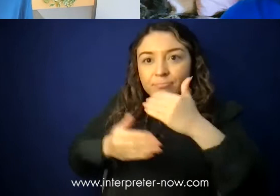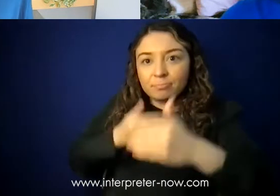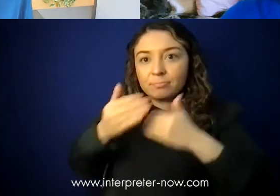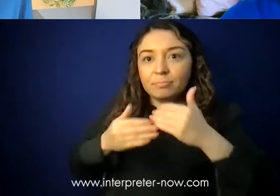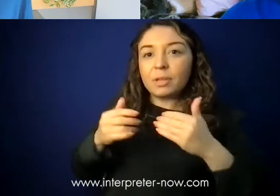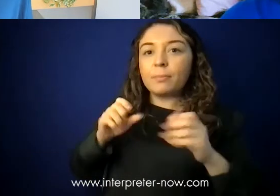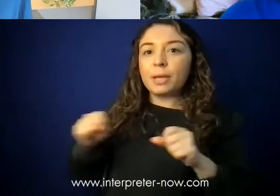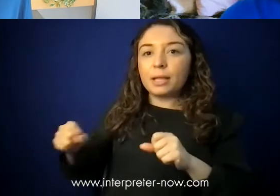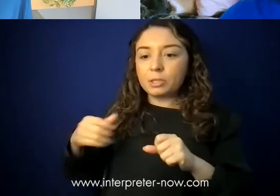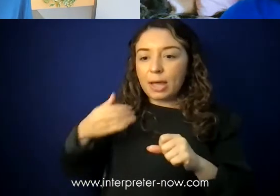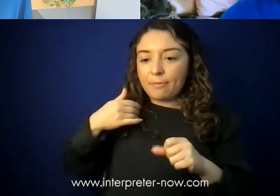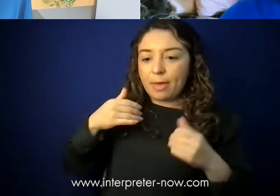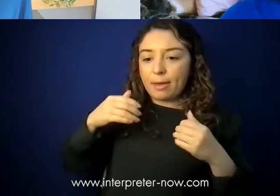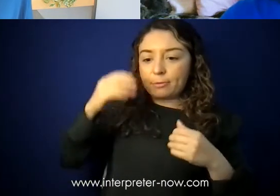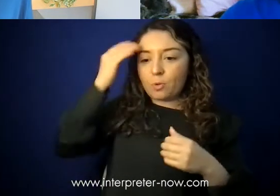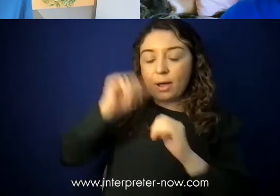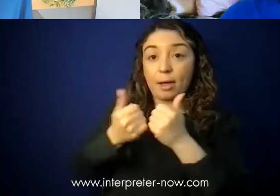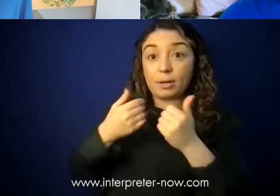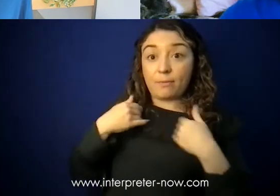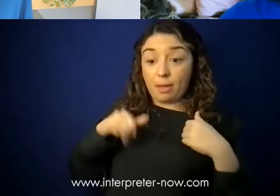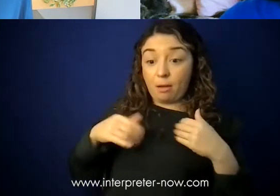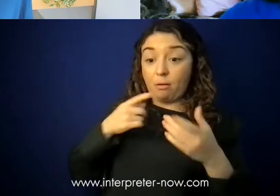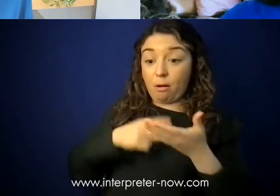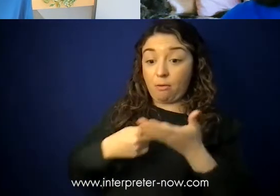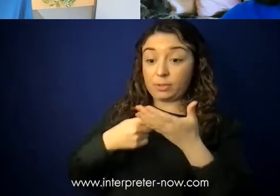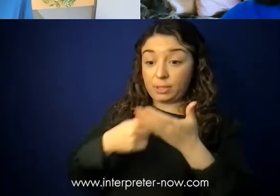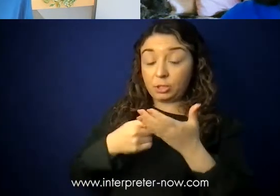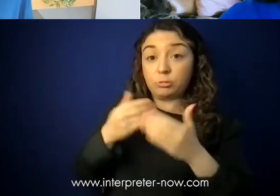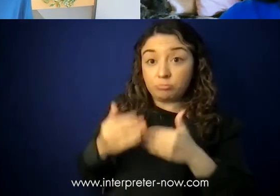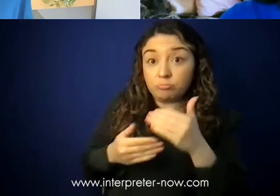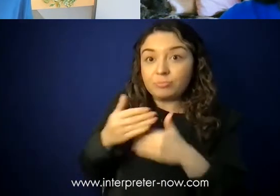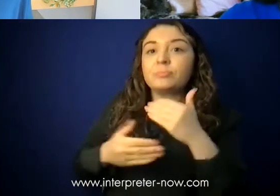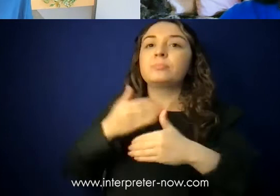In my view, we can start at any time if we haven't done it yet.